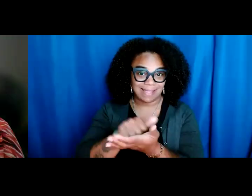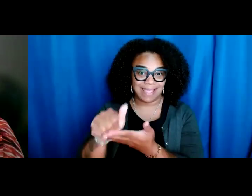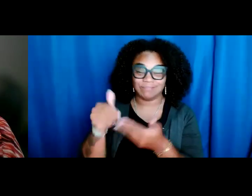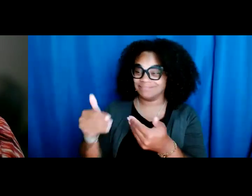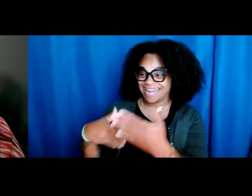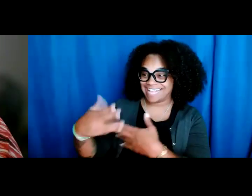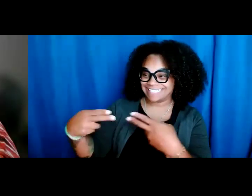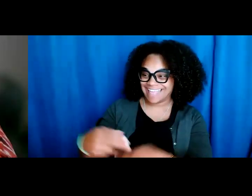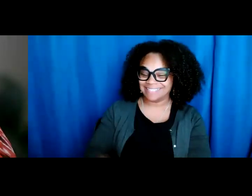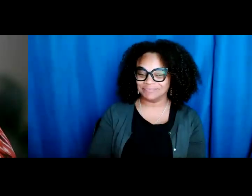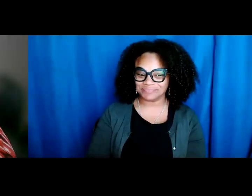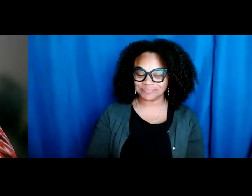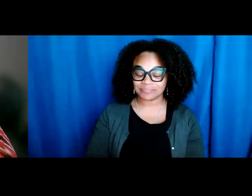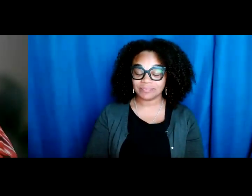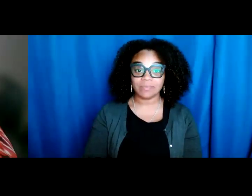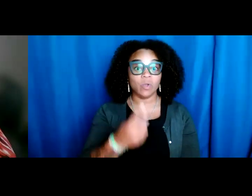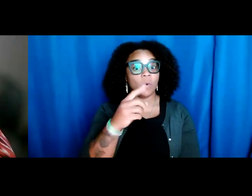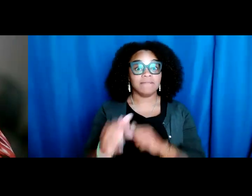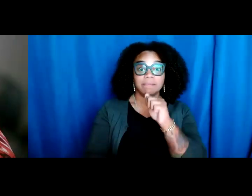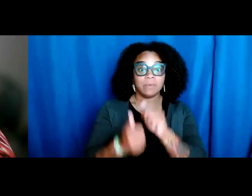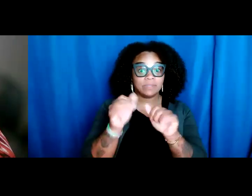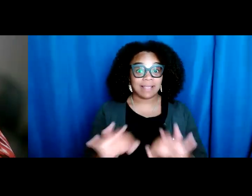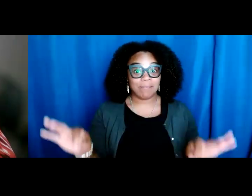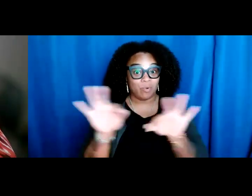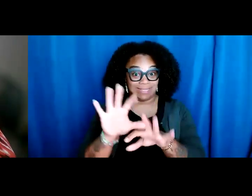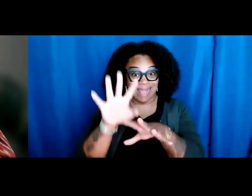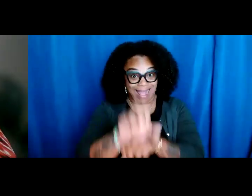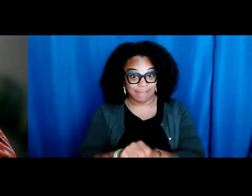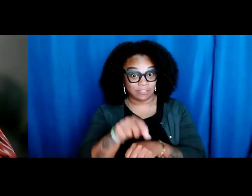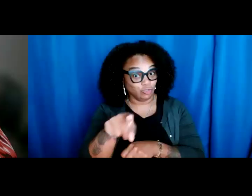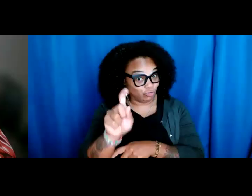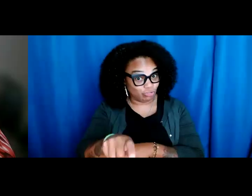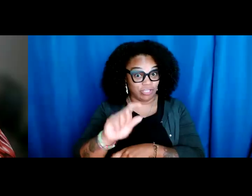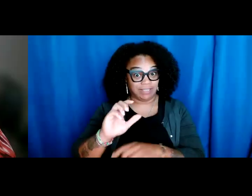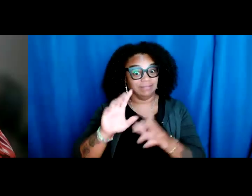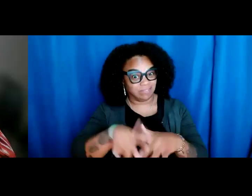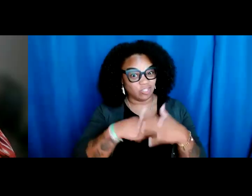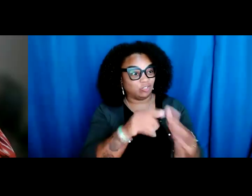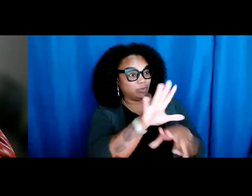One of the most important habits that you can develop early is to never mix your personal